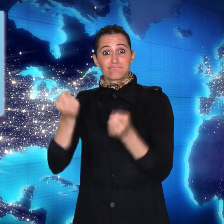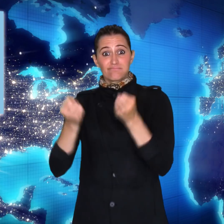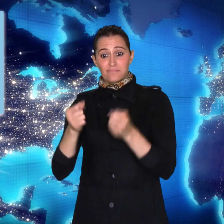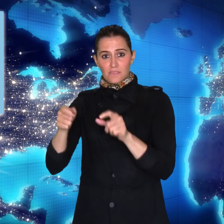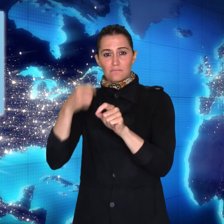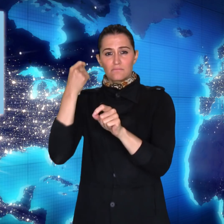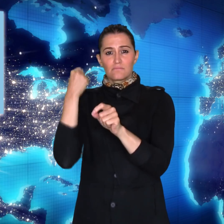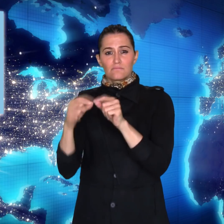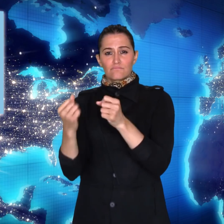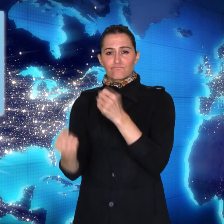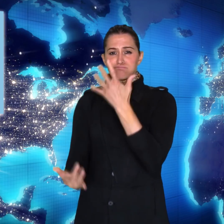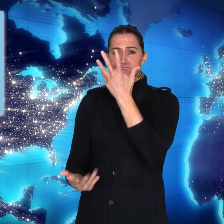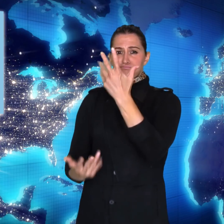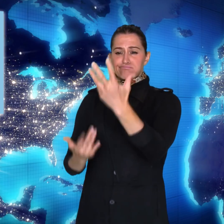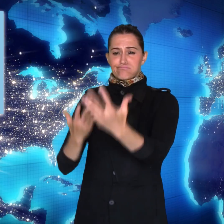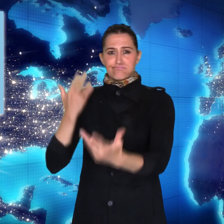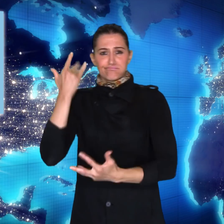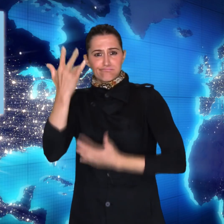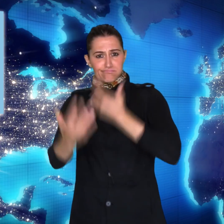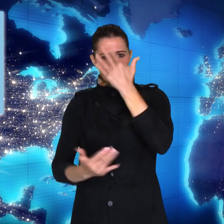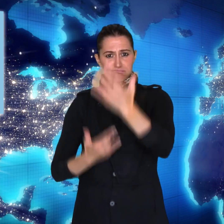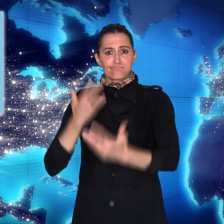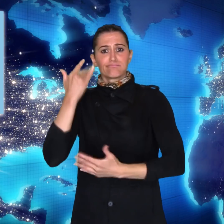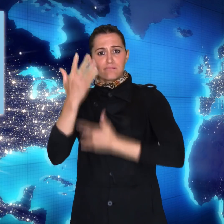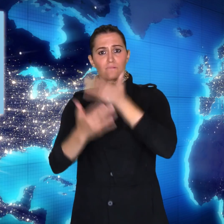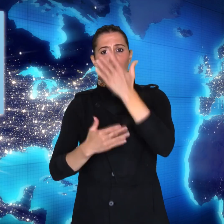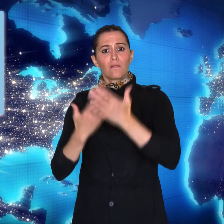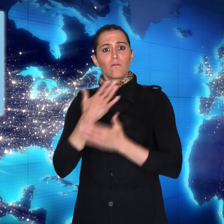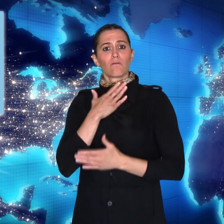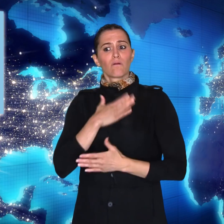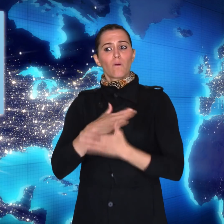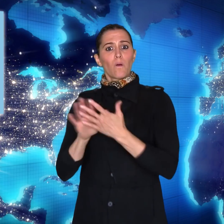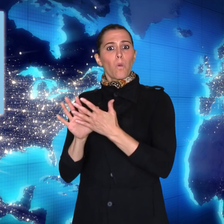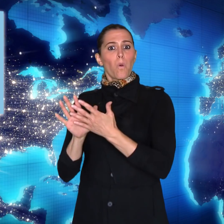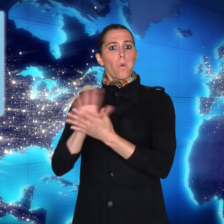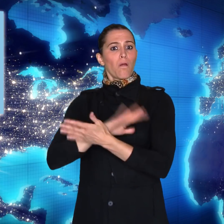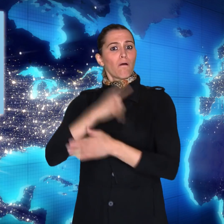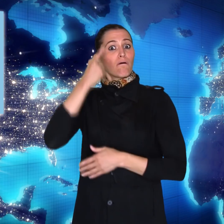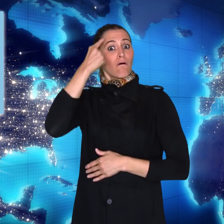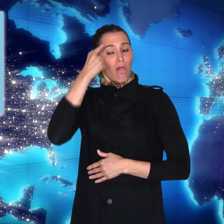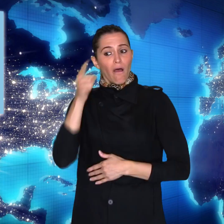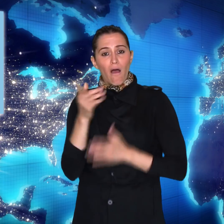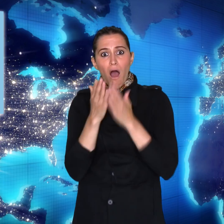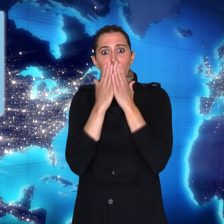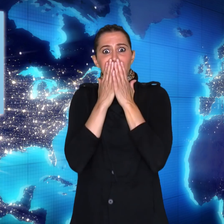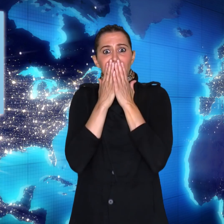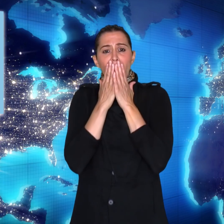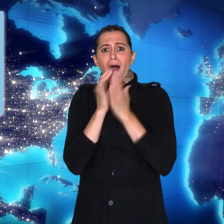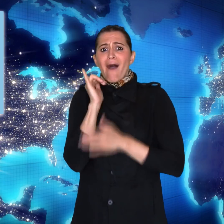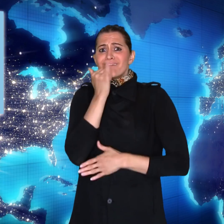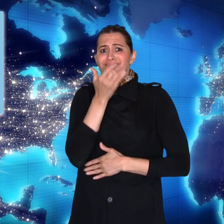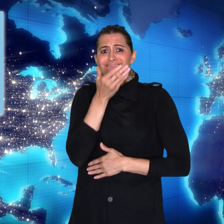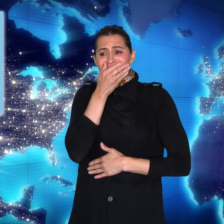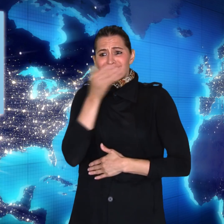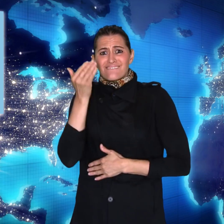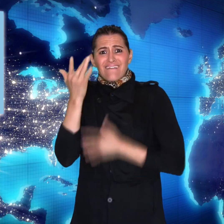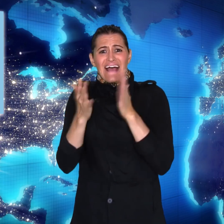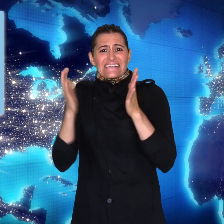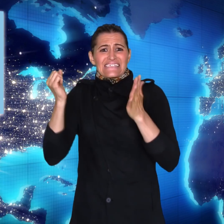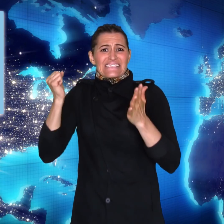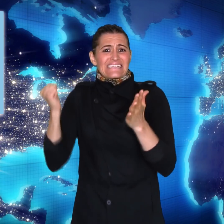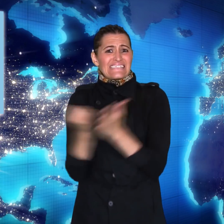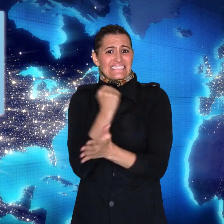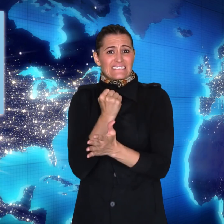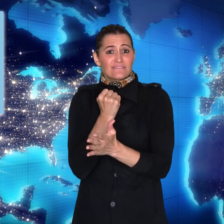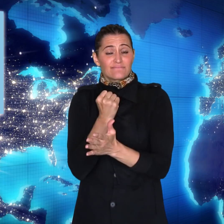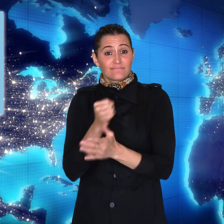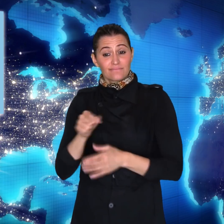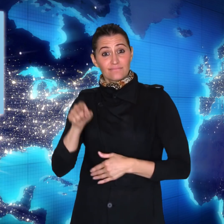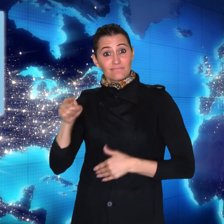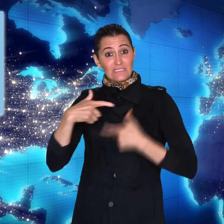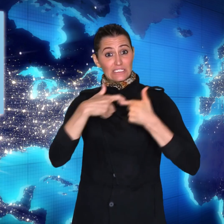Wendy died from smoke inhalation and an